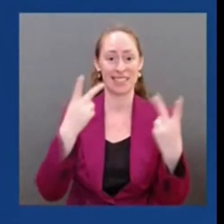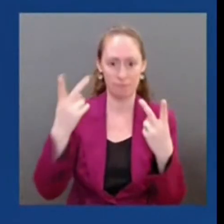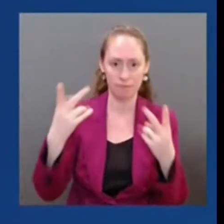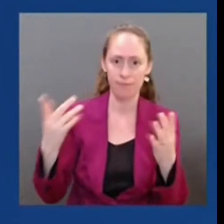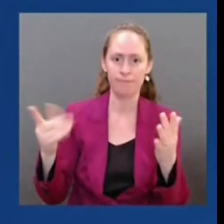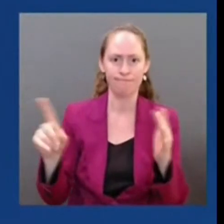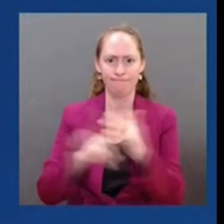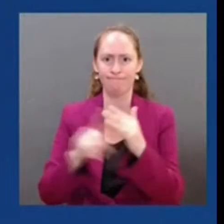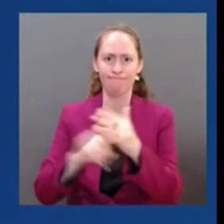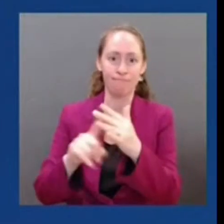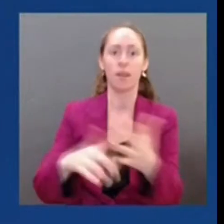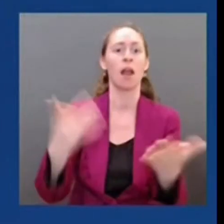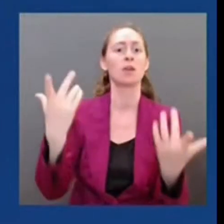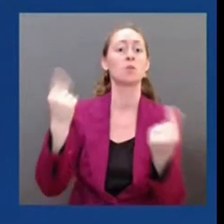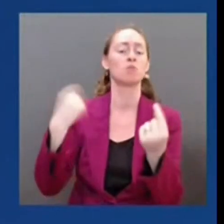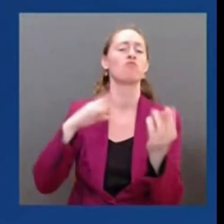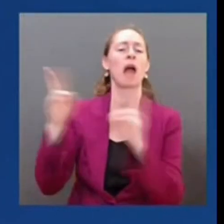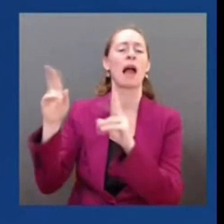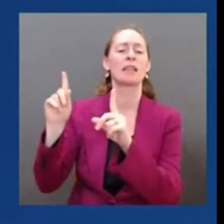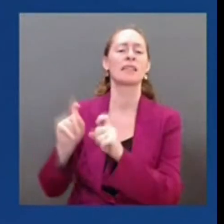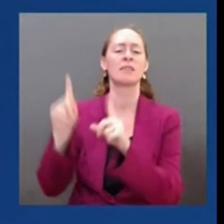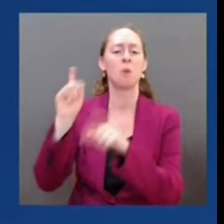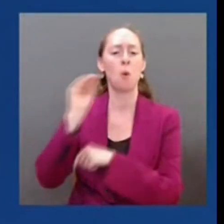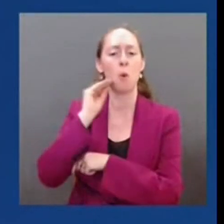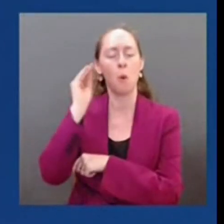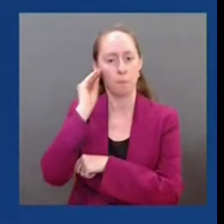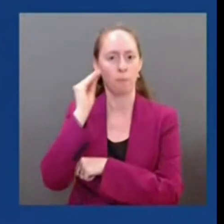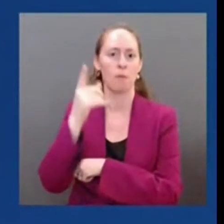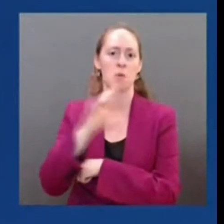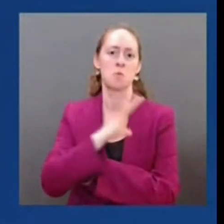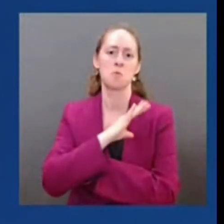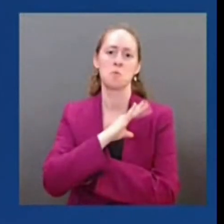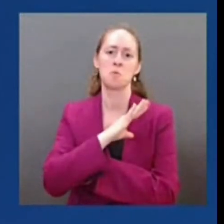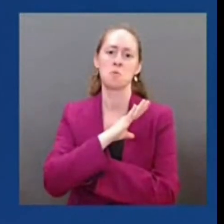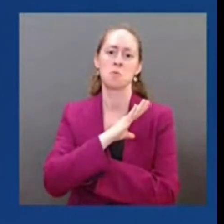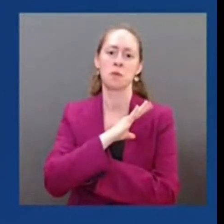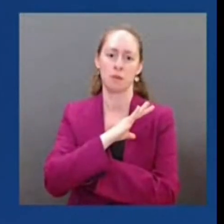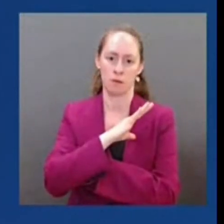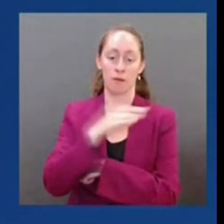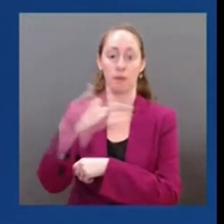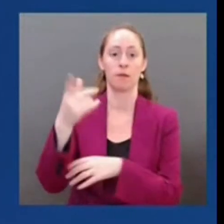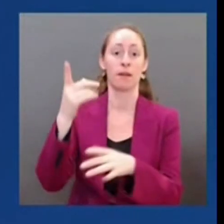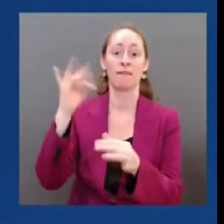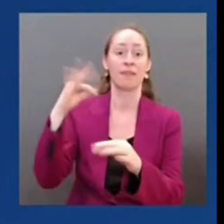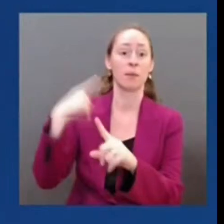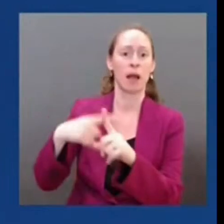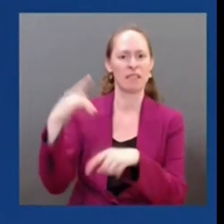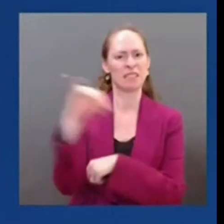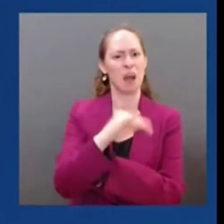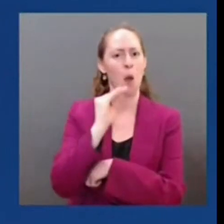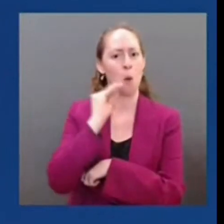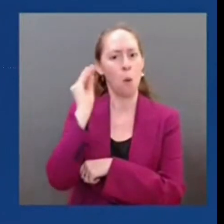INFECTIONS THAT ARE HAPPENING ACROSS THE COUNTRY, WE KNOW THE